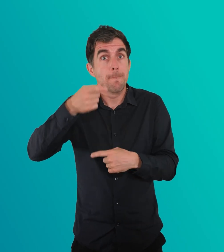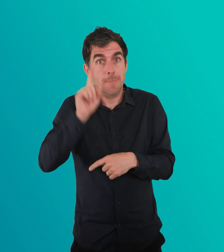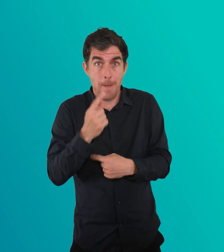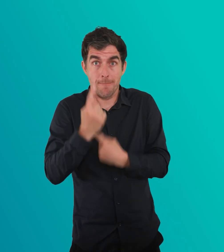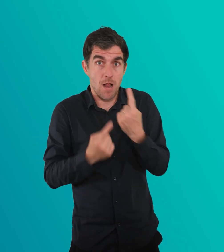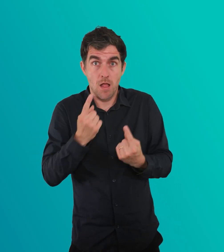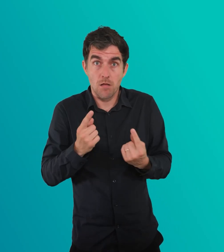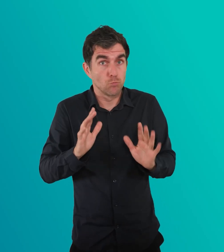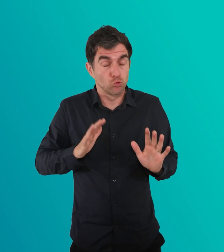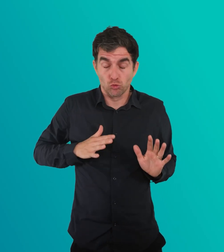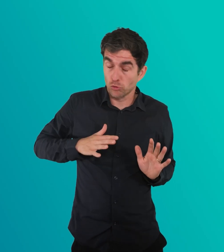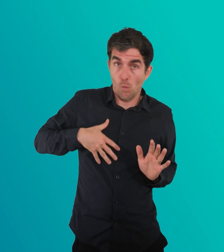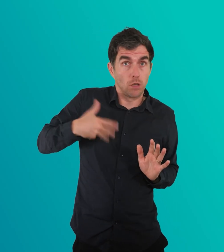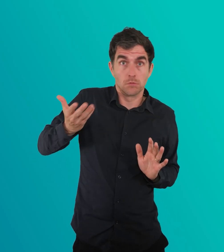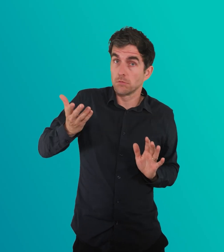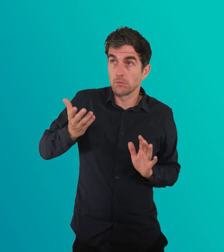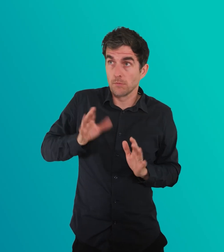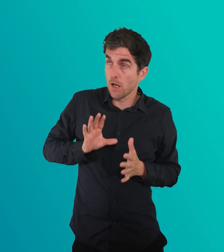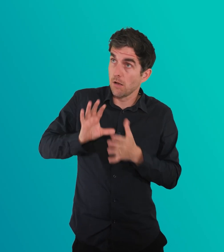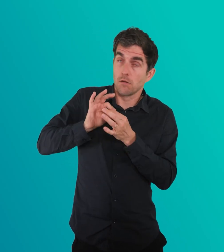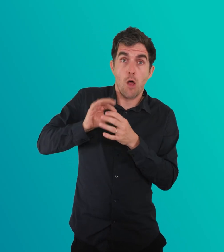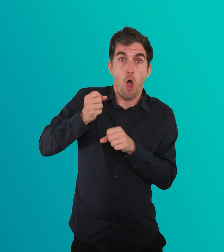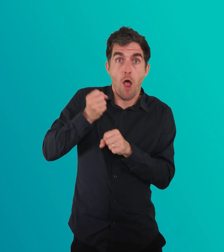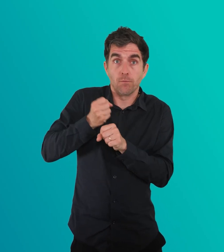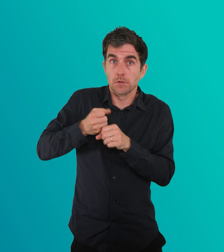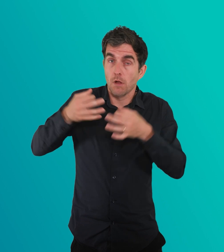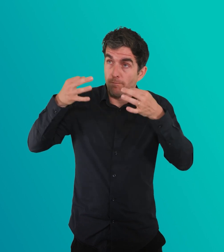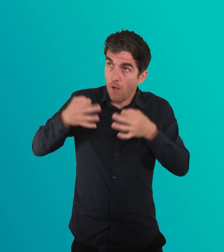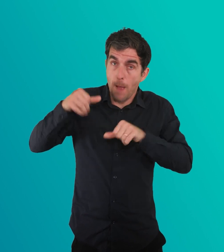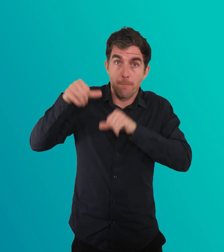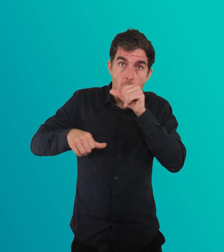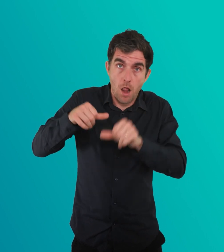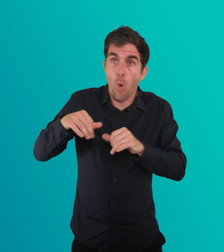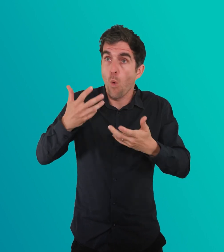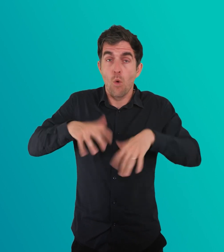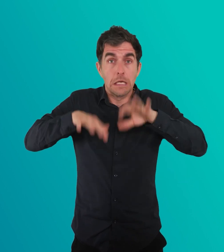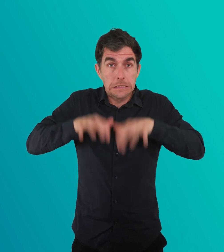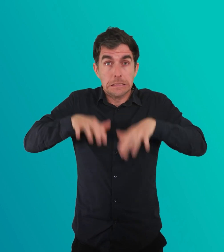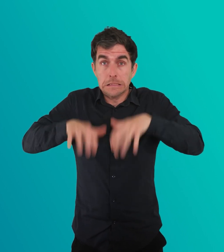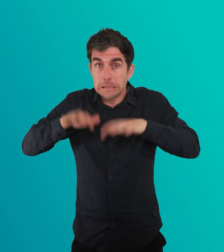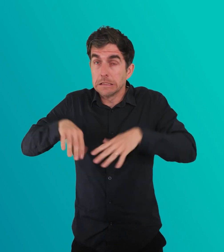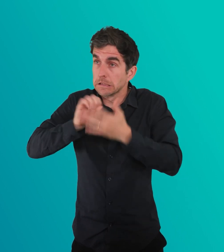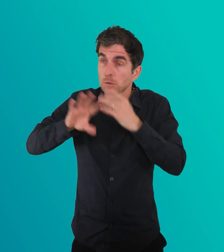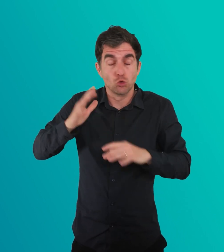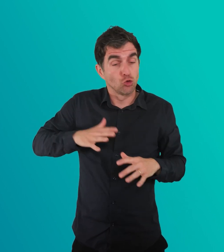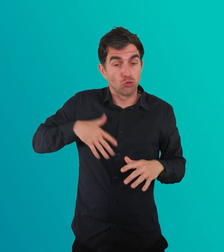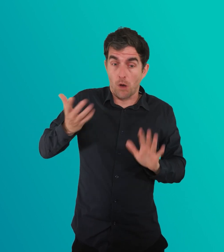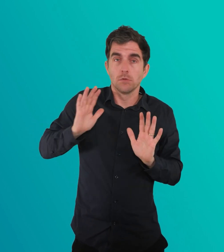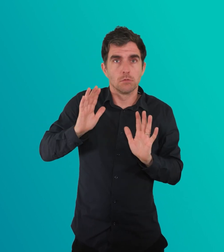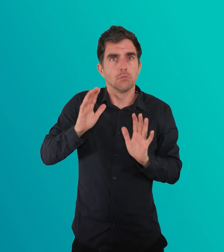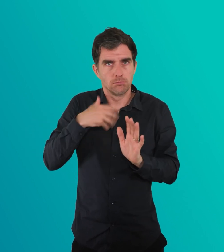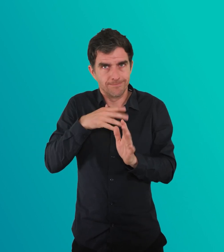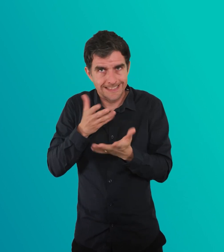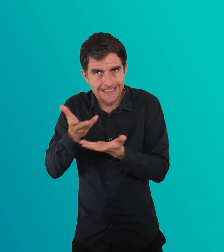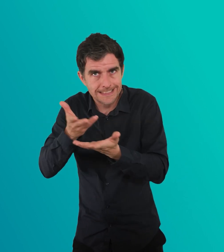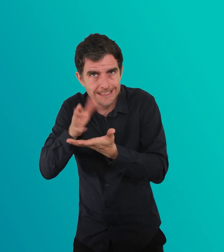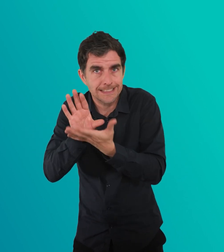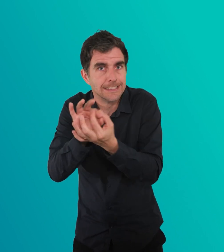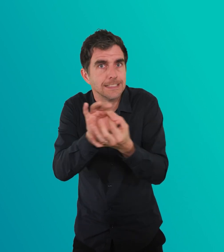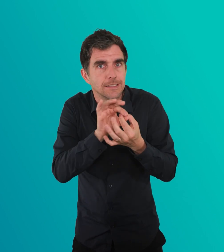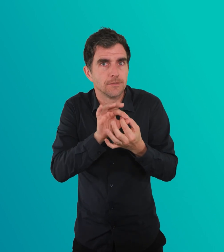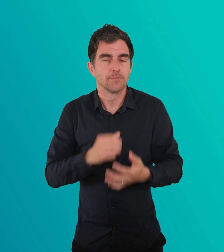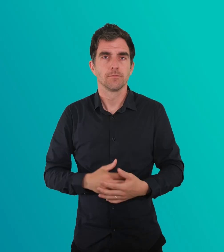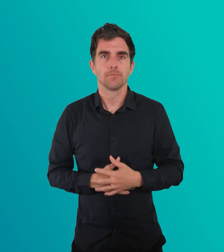particularly individuals who may not wish to engage through formal government routes or written consultation processes.